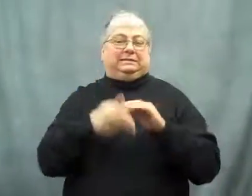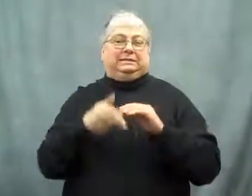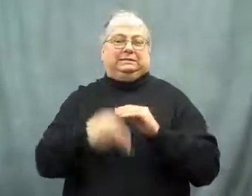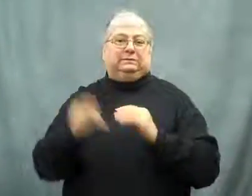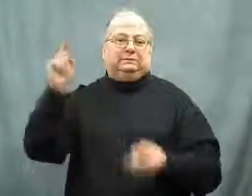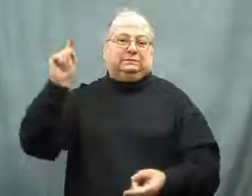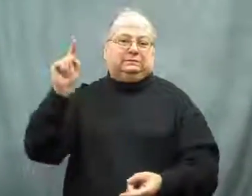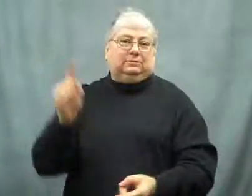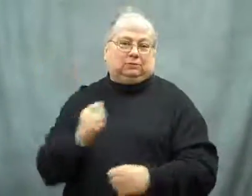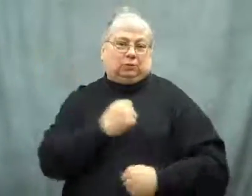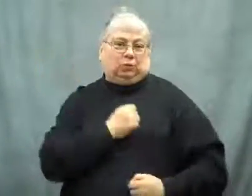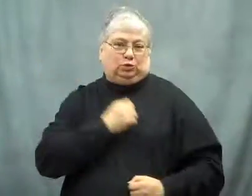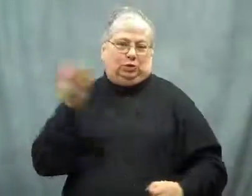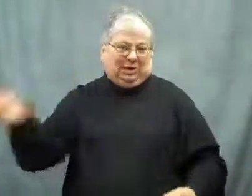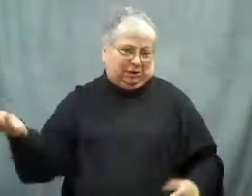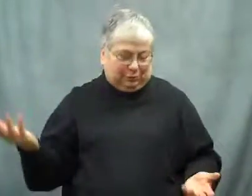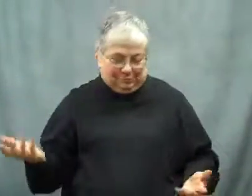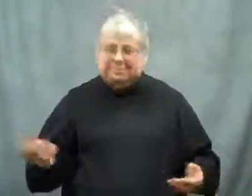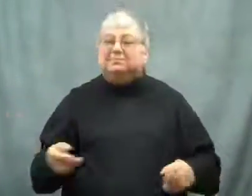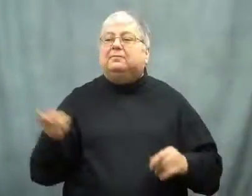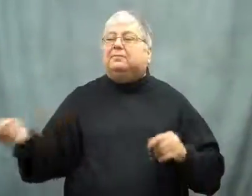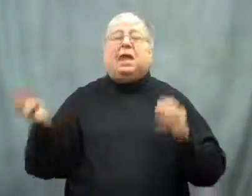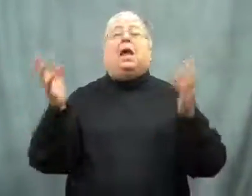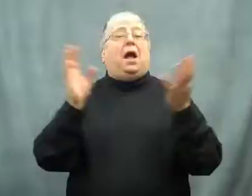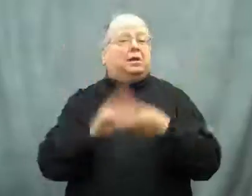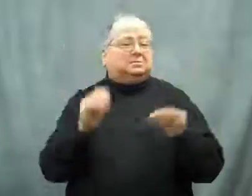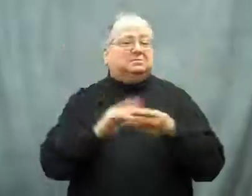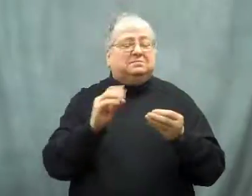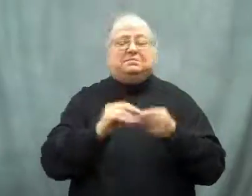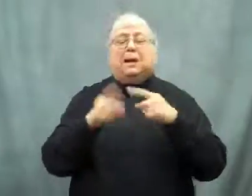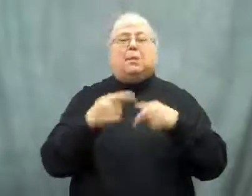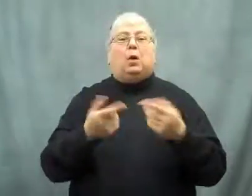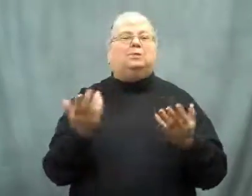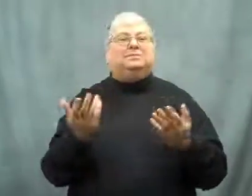Reductions in the number of troops there are in the works.